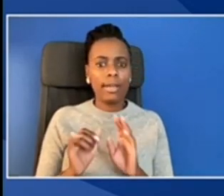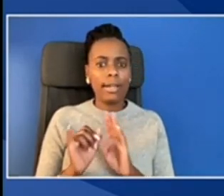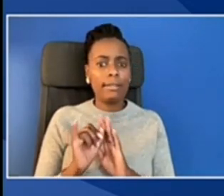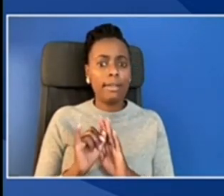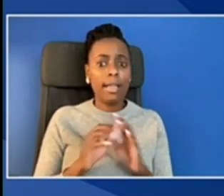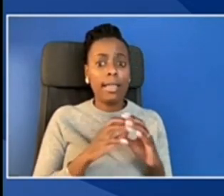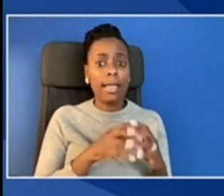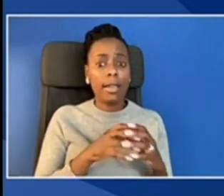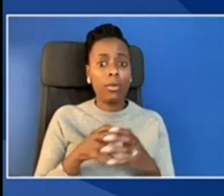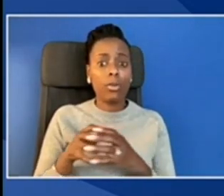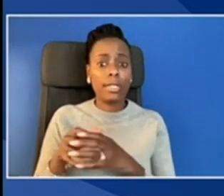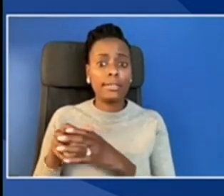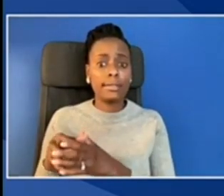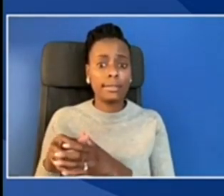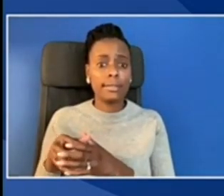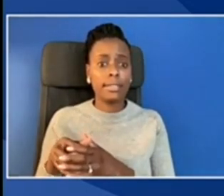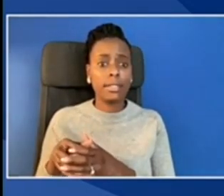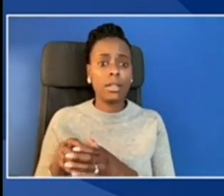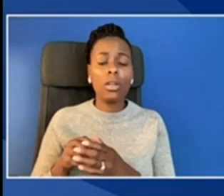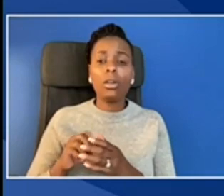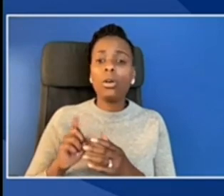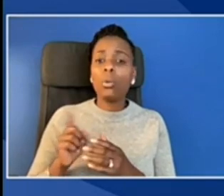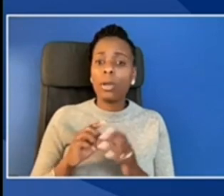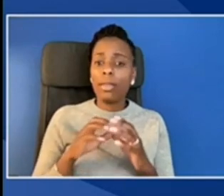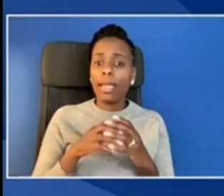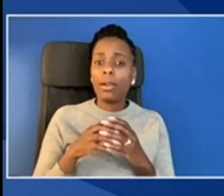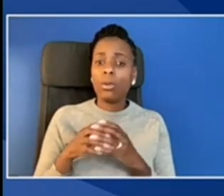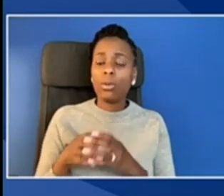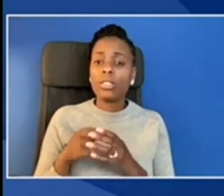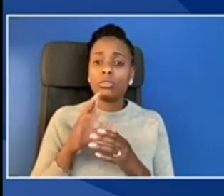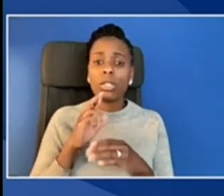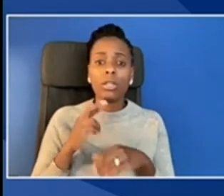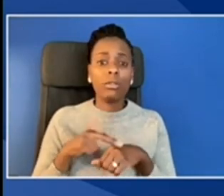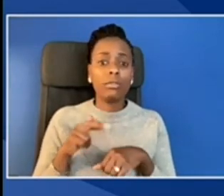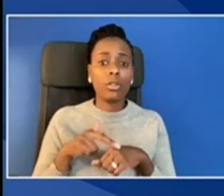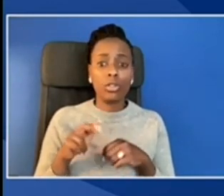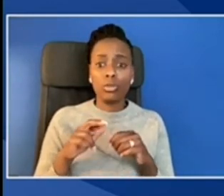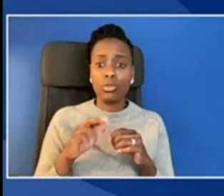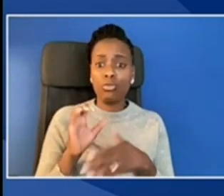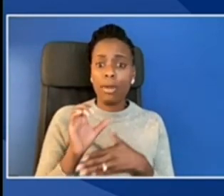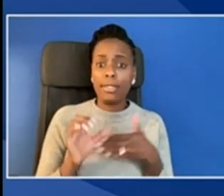categories refer to criteria that are within the type of information servicers